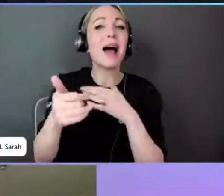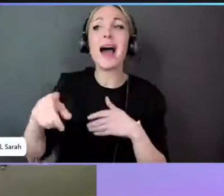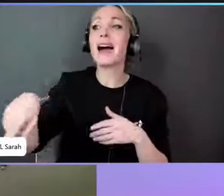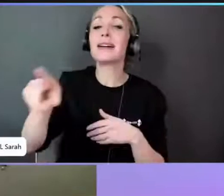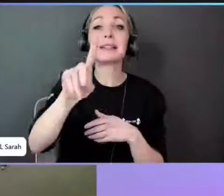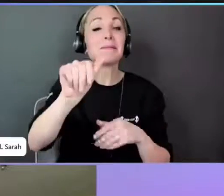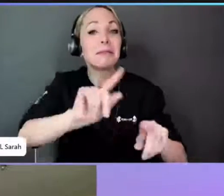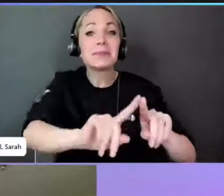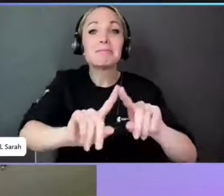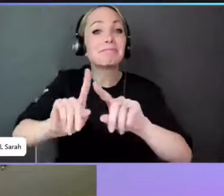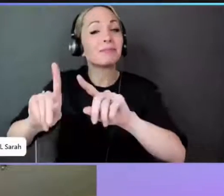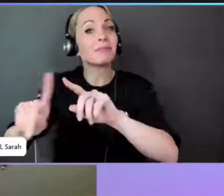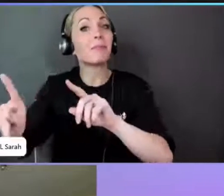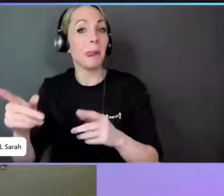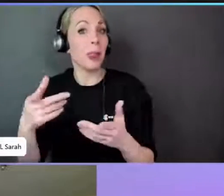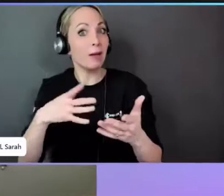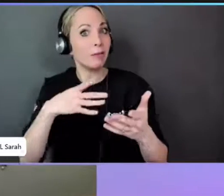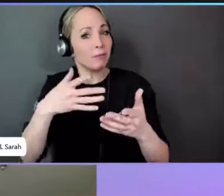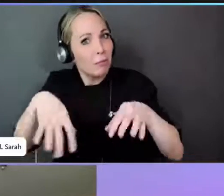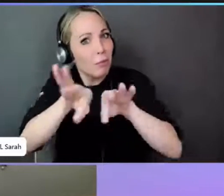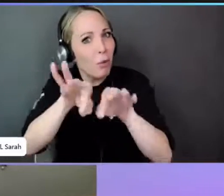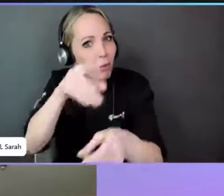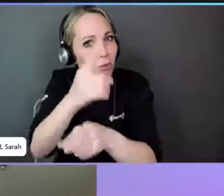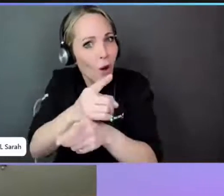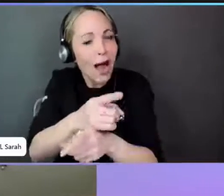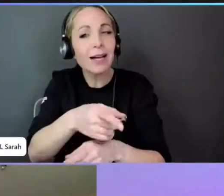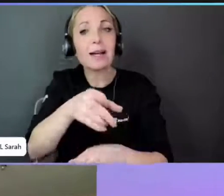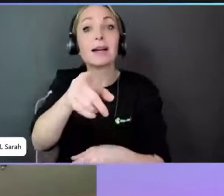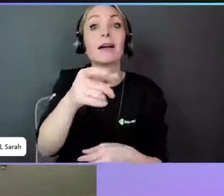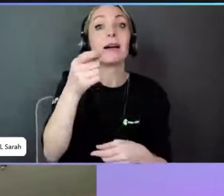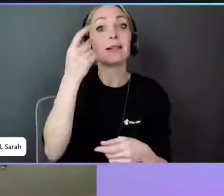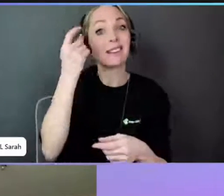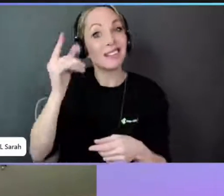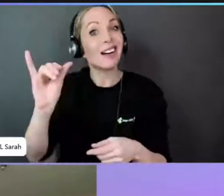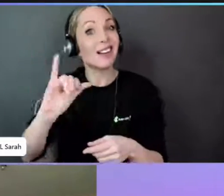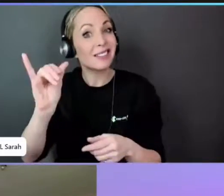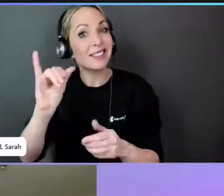it's also a legal requirement. Whether that's from section 508 of the ADA